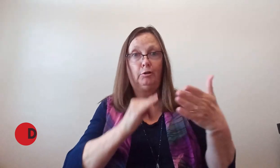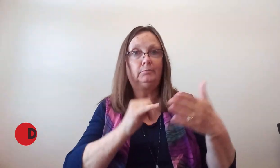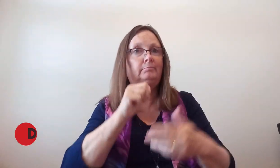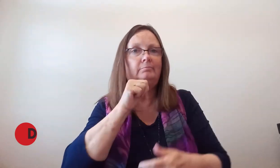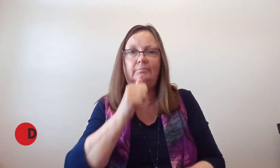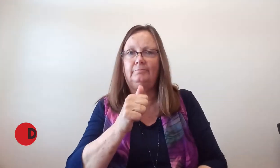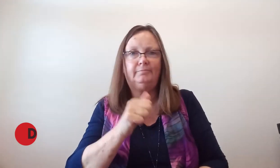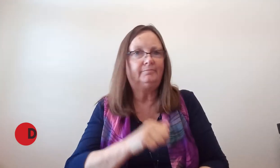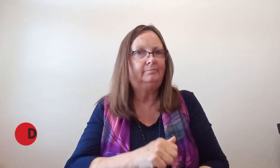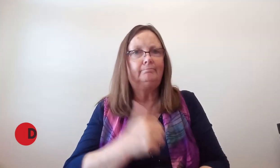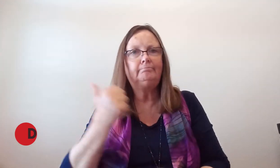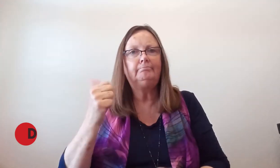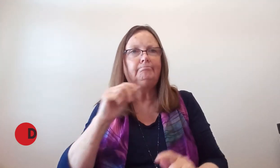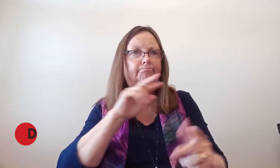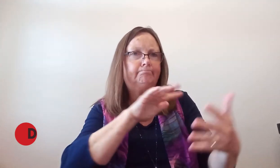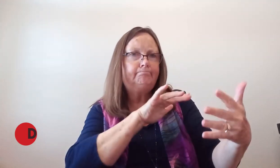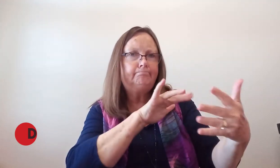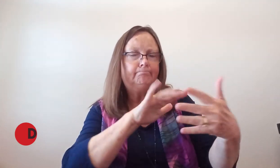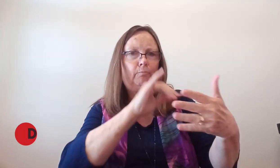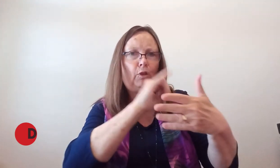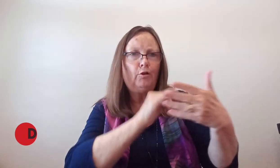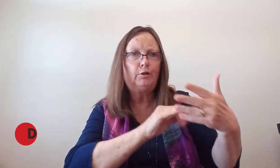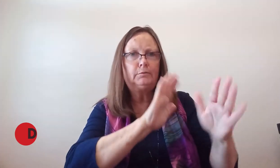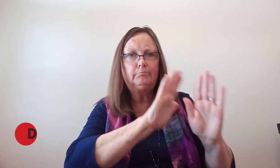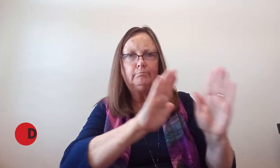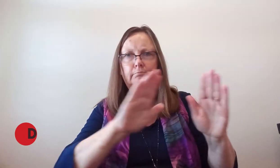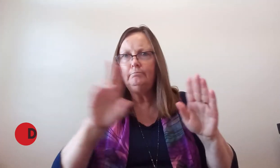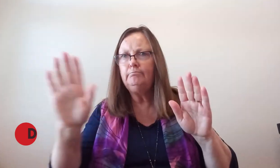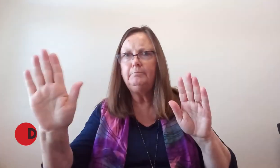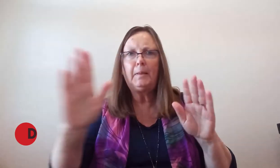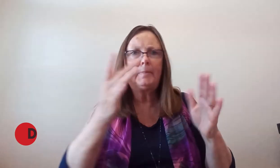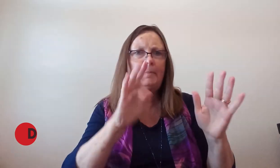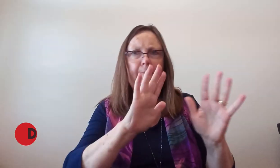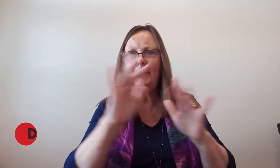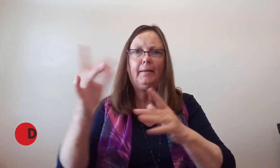but studied different art mediums and took on his own style